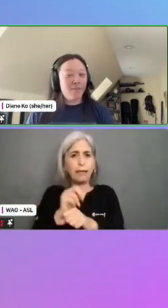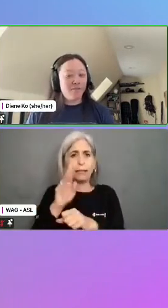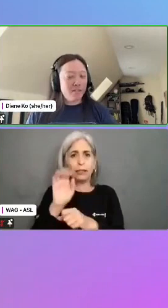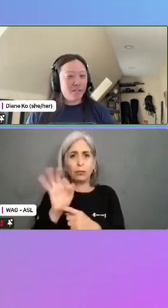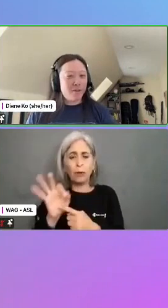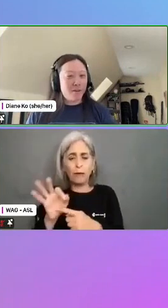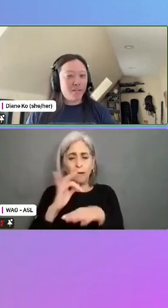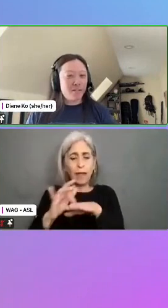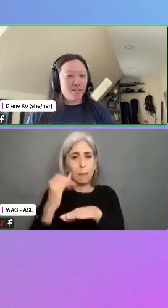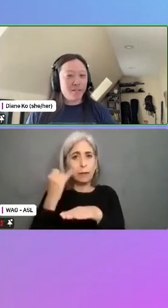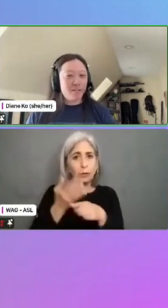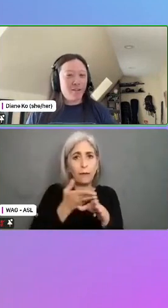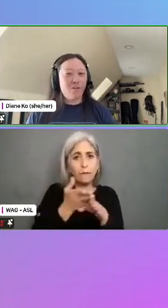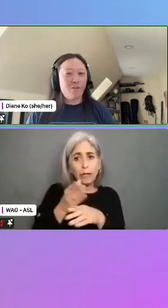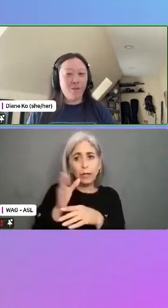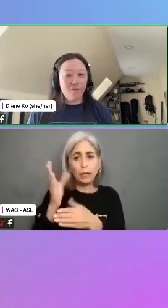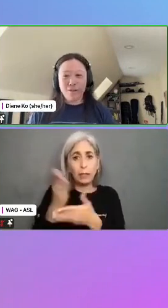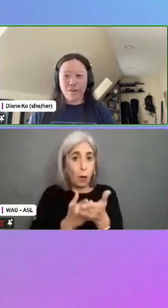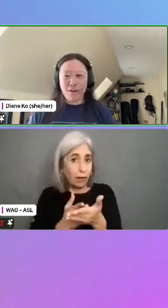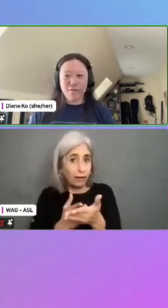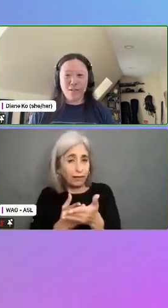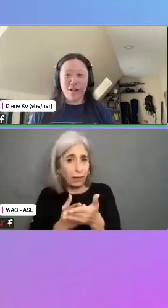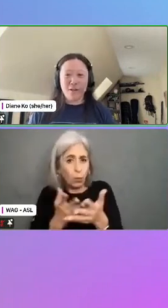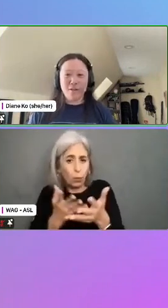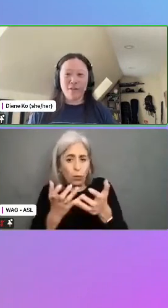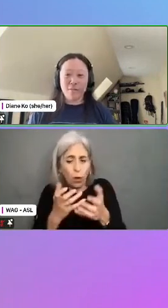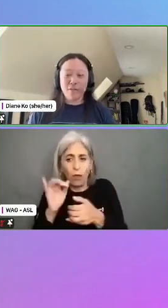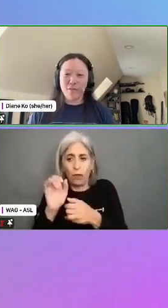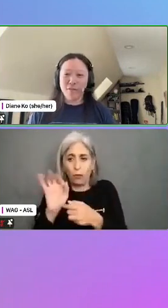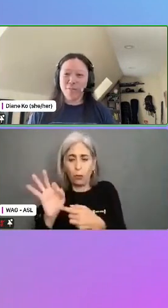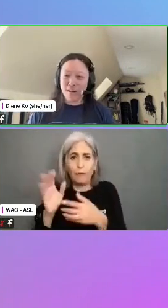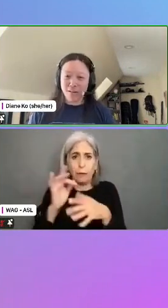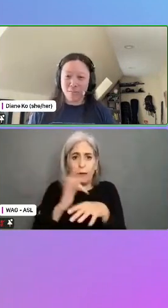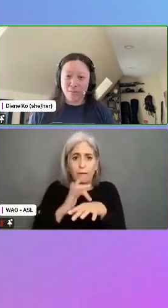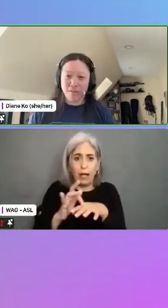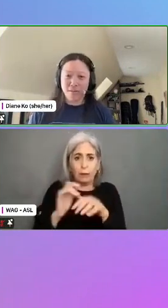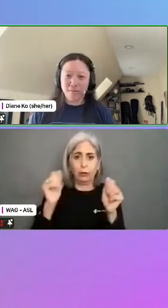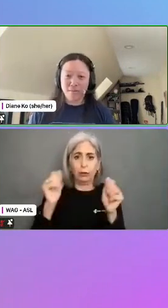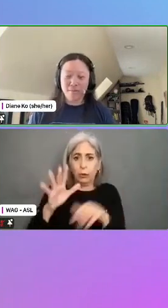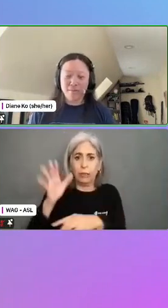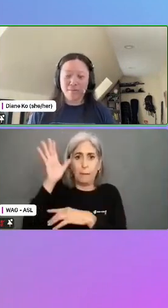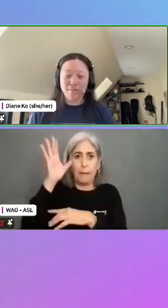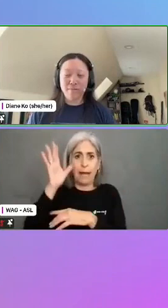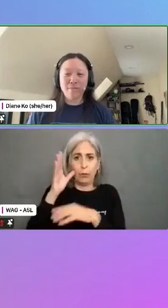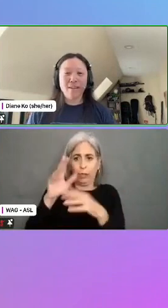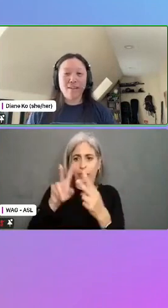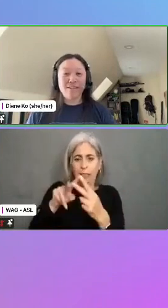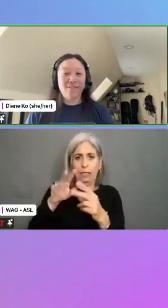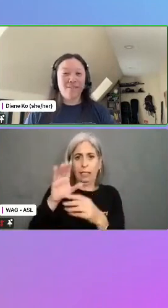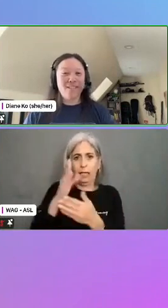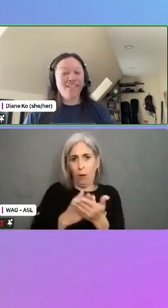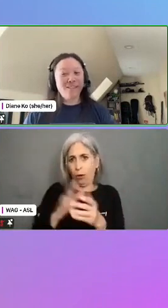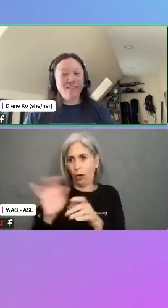nicety, using logic within HTML. Using Javascript logic enter HTML elements conditionally render